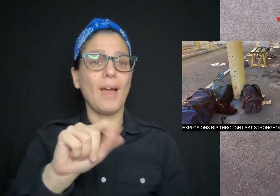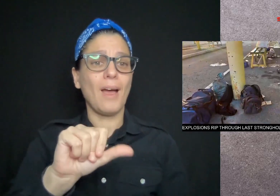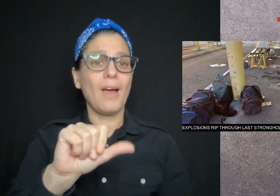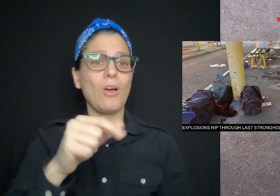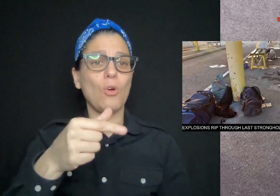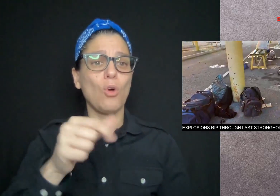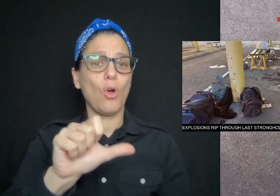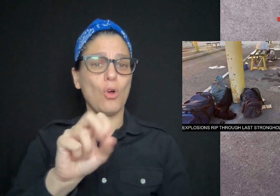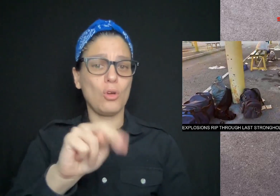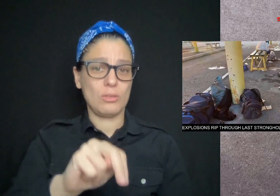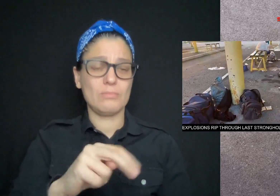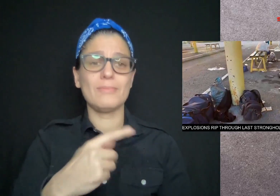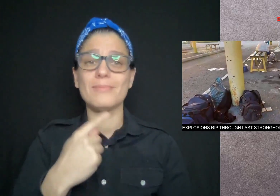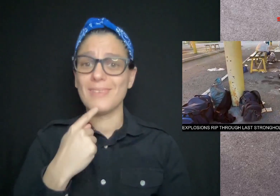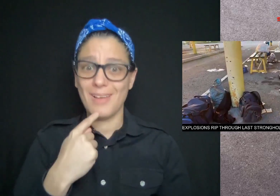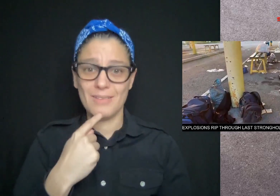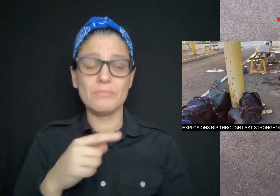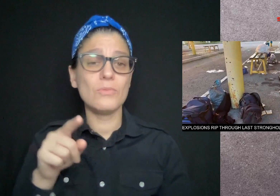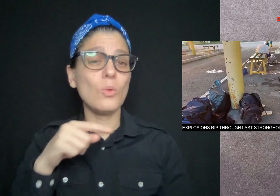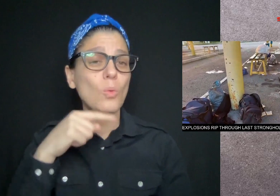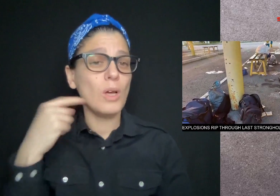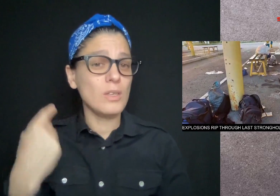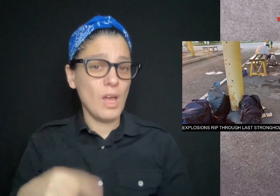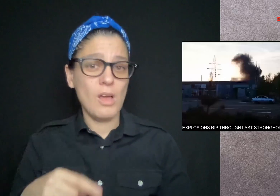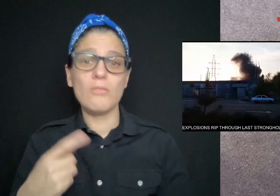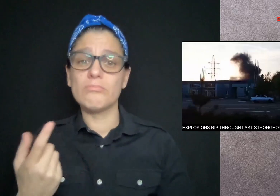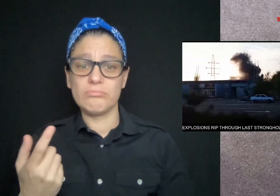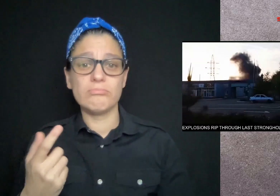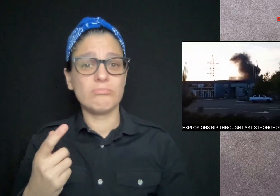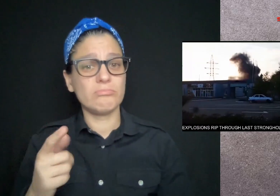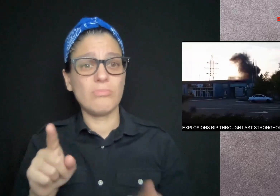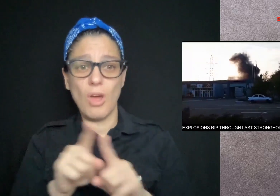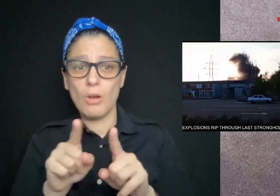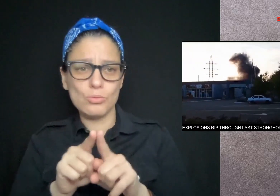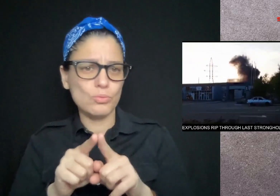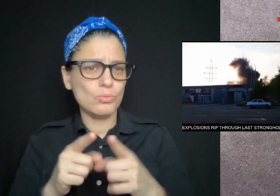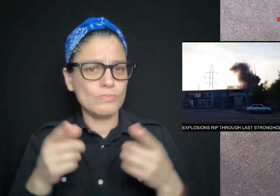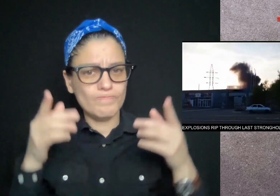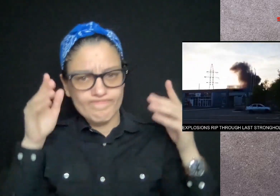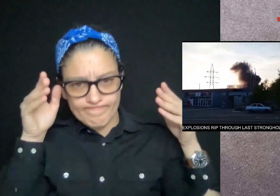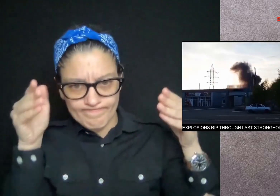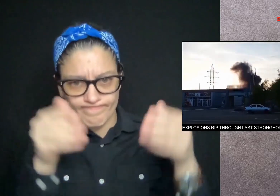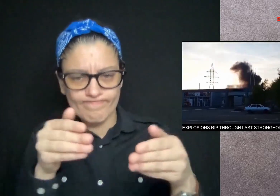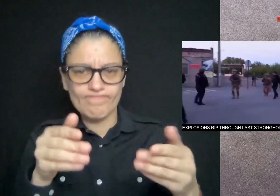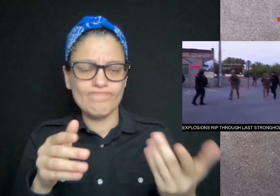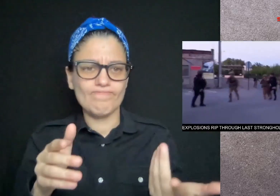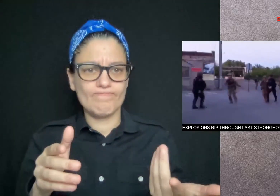the Pentagon says Russia is now also focusing on